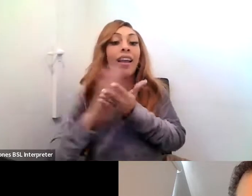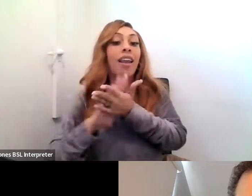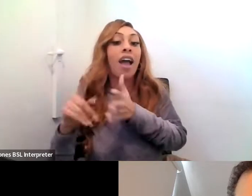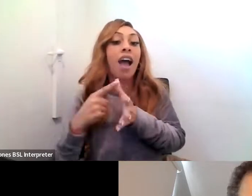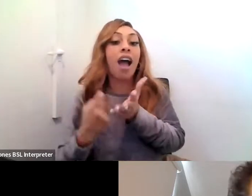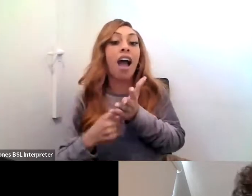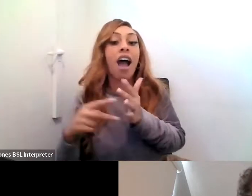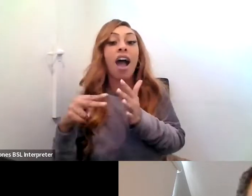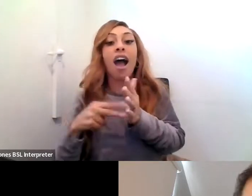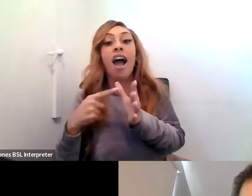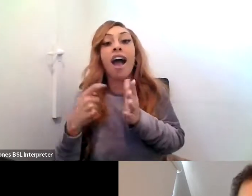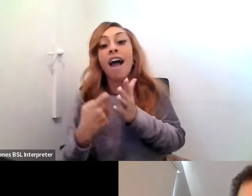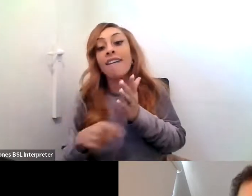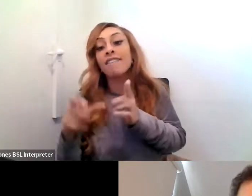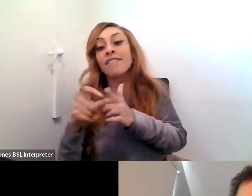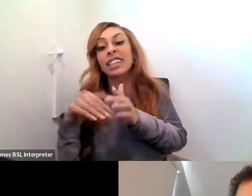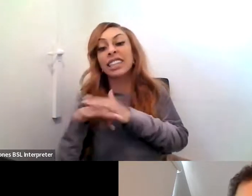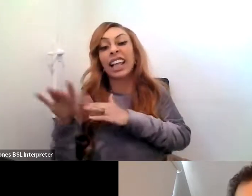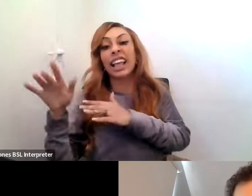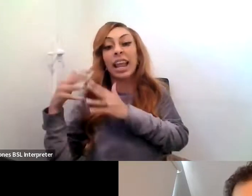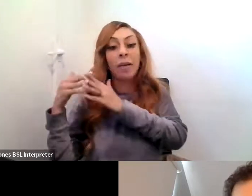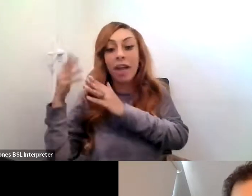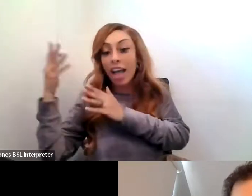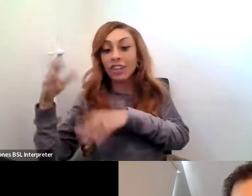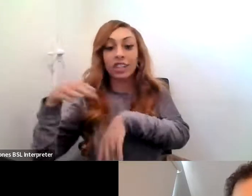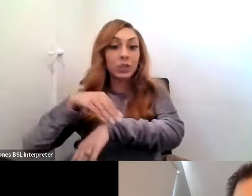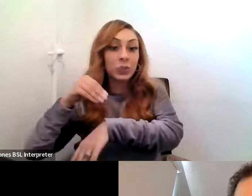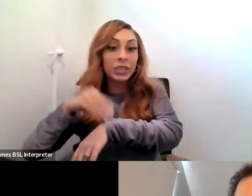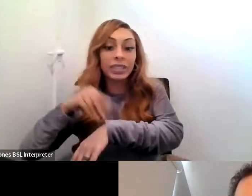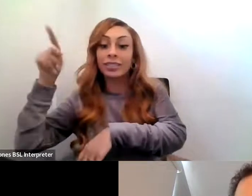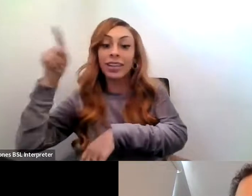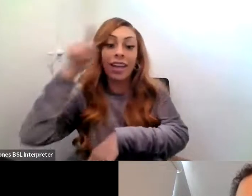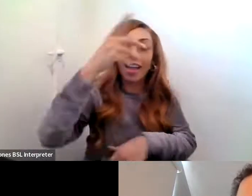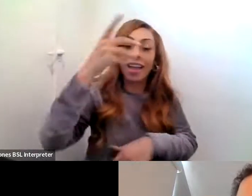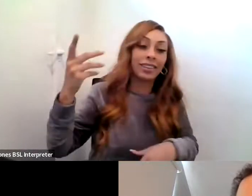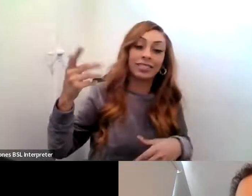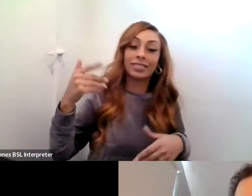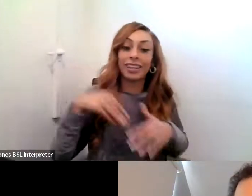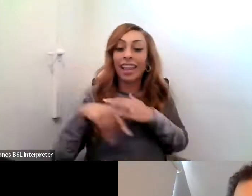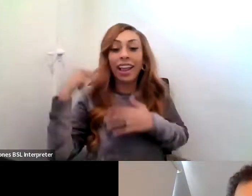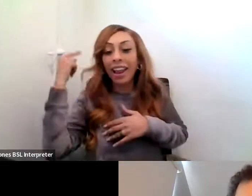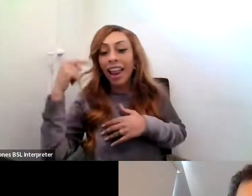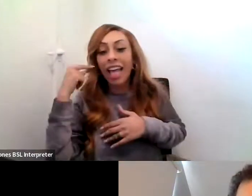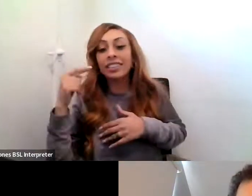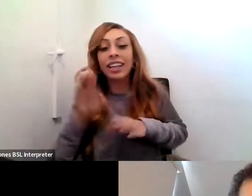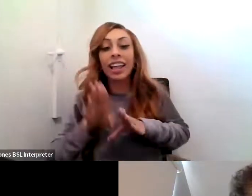we worked with Malmo Opera over in Sweden, we work with the National Theatre and Sadler's Wells in London as well, and we work with the Lowry,